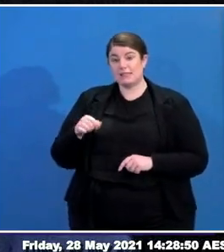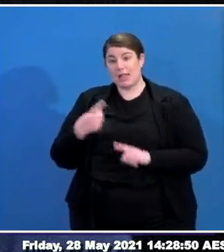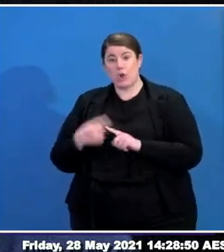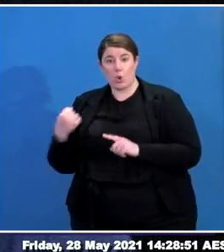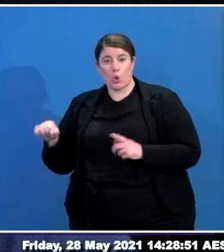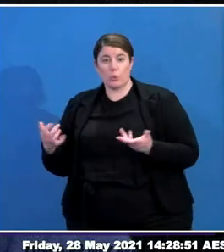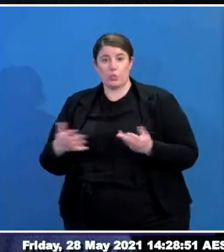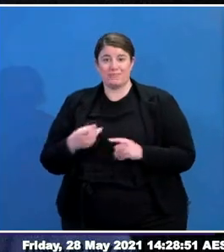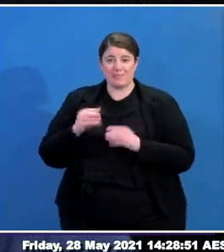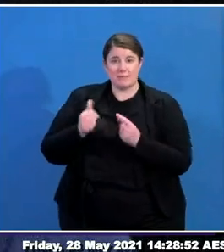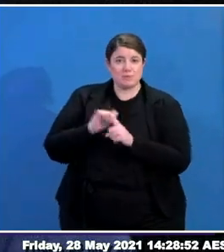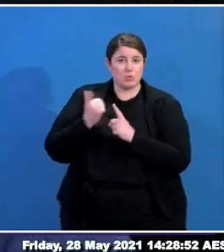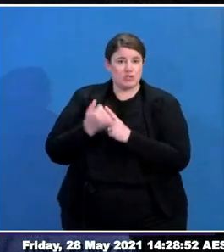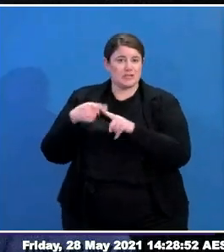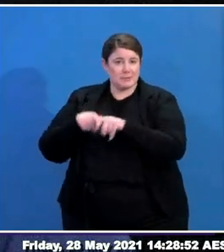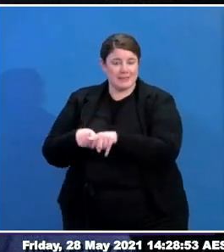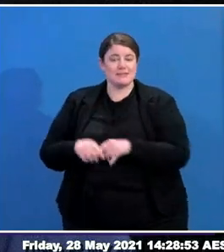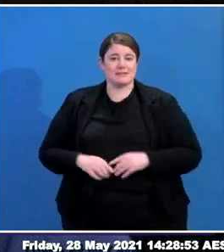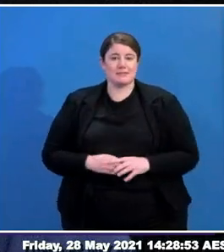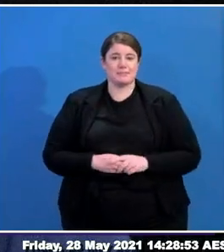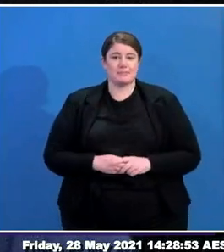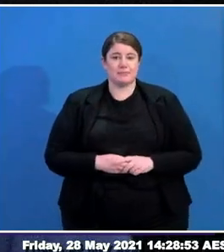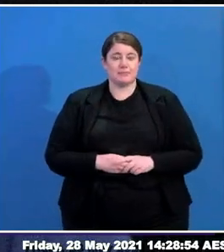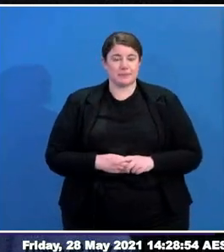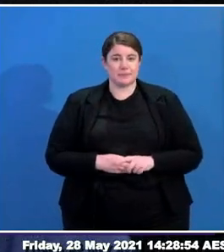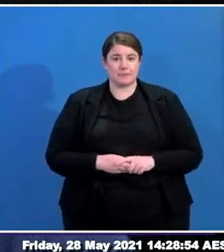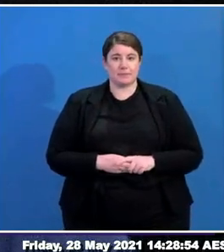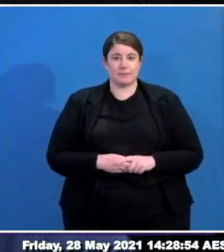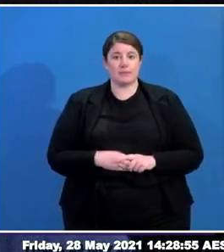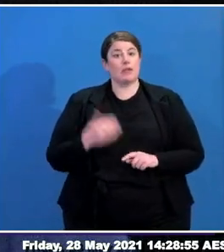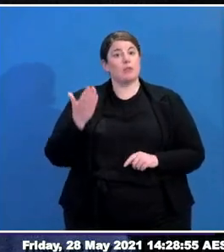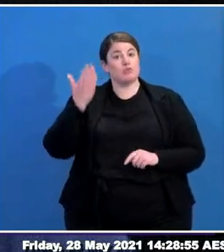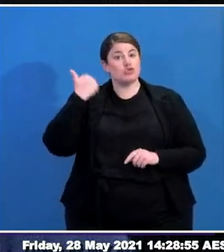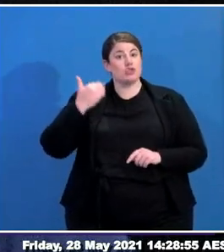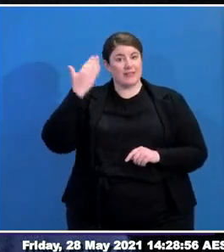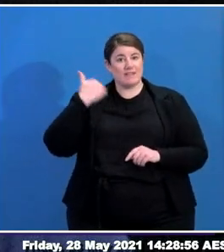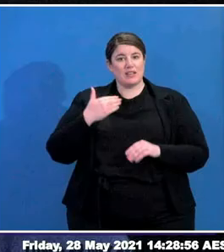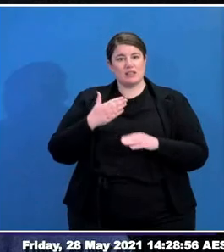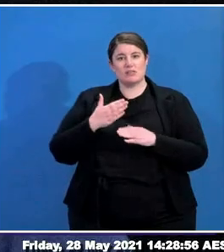I know, from previous roles I've had, related to protected disclosures in